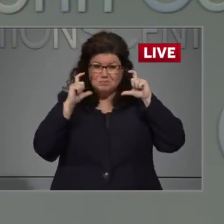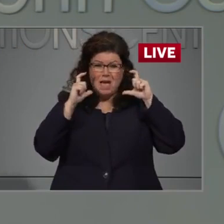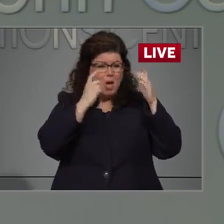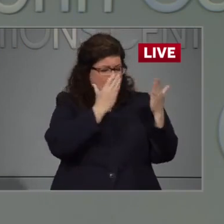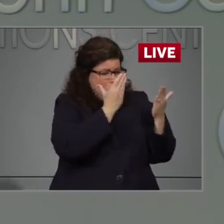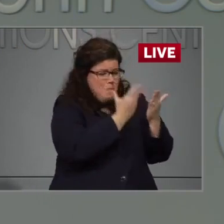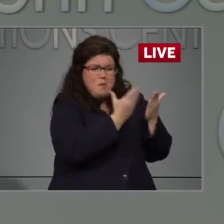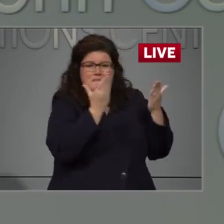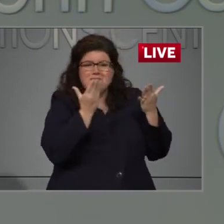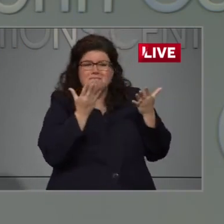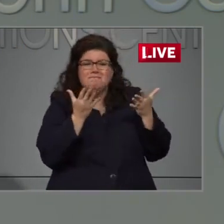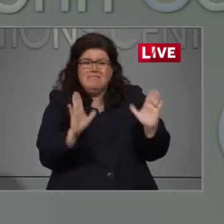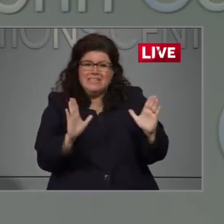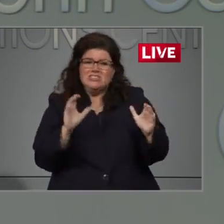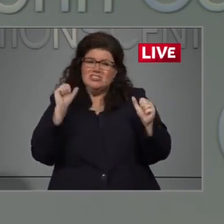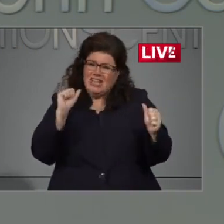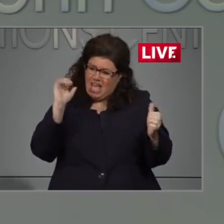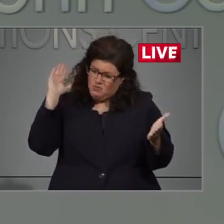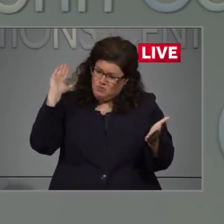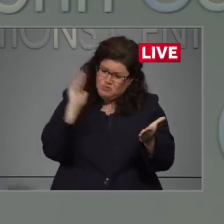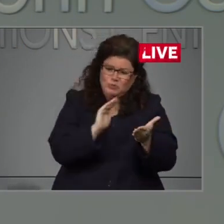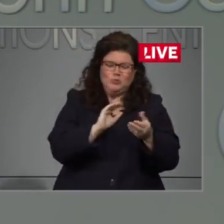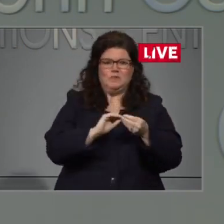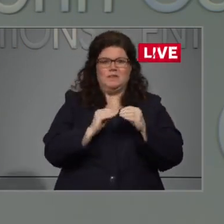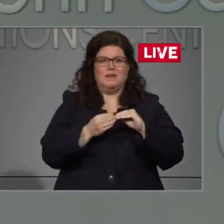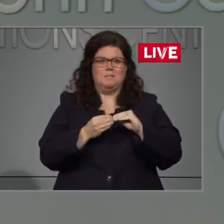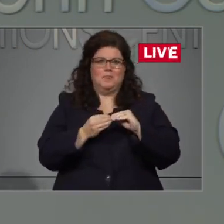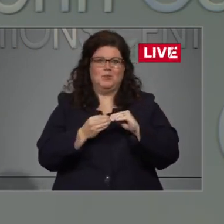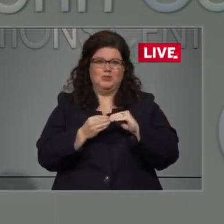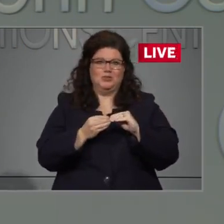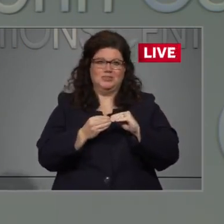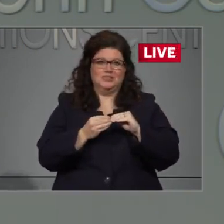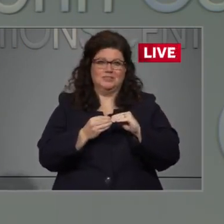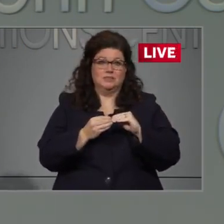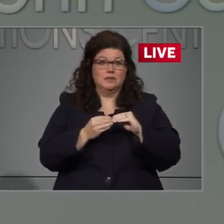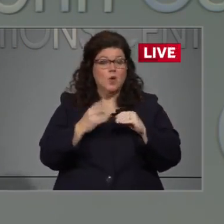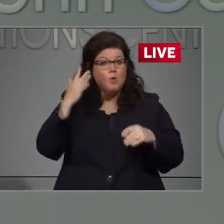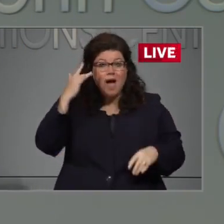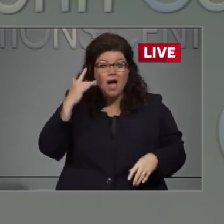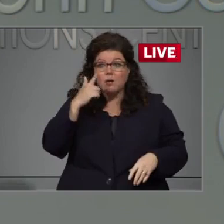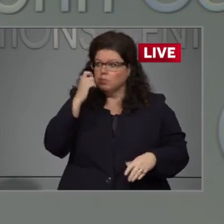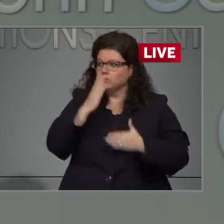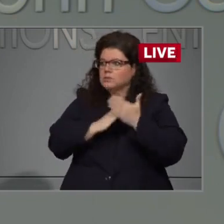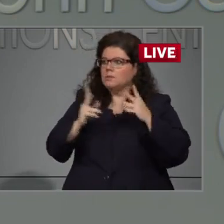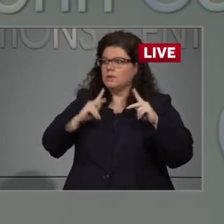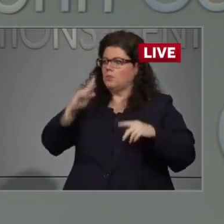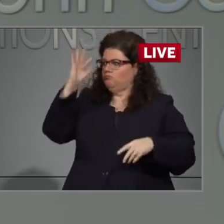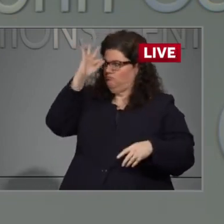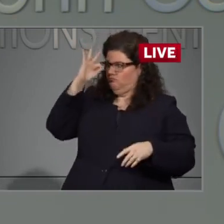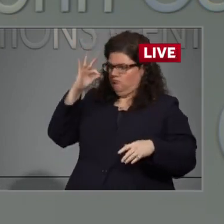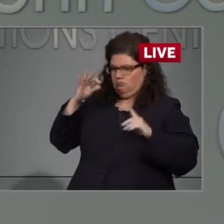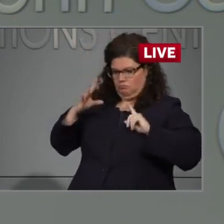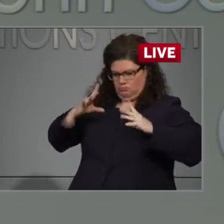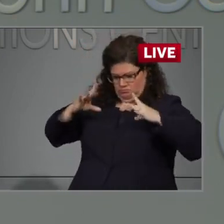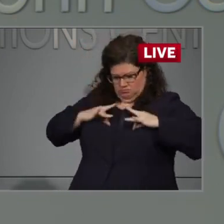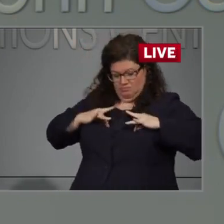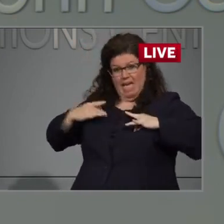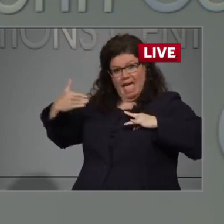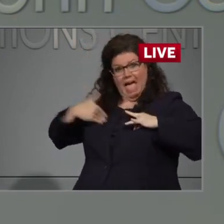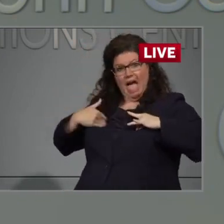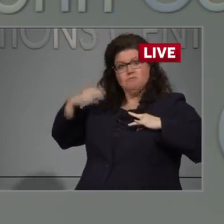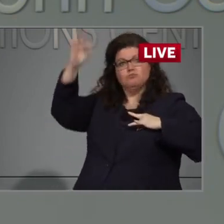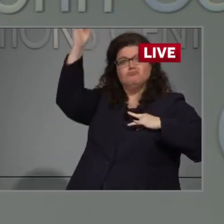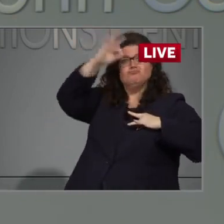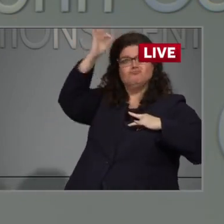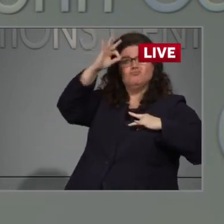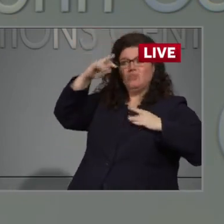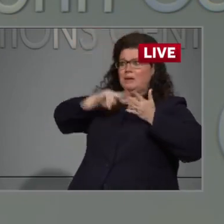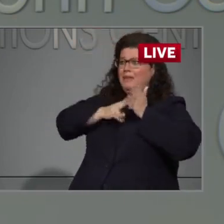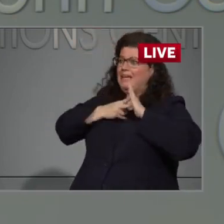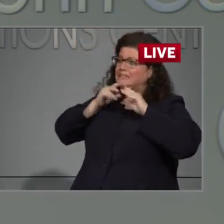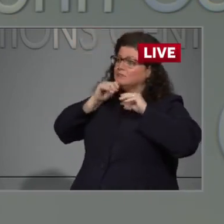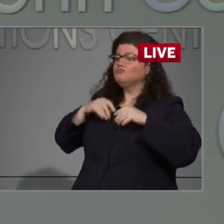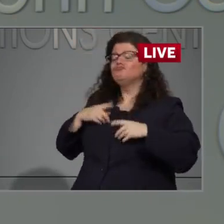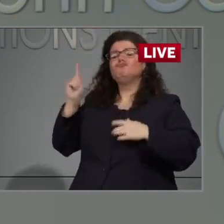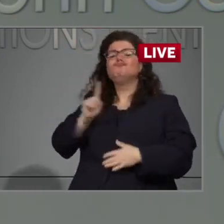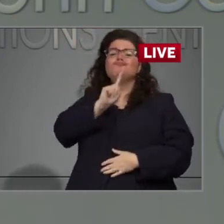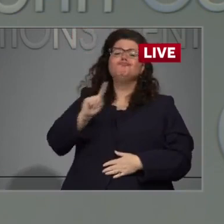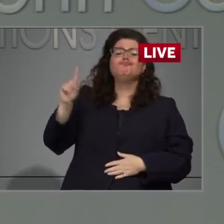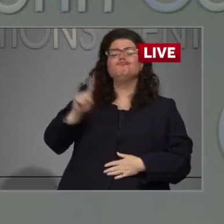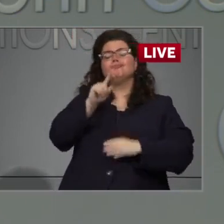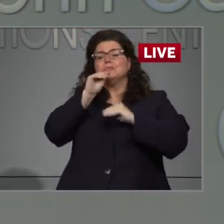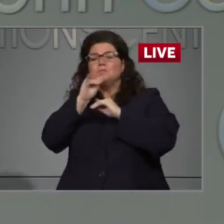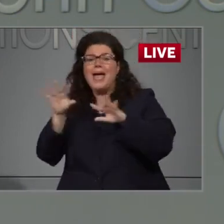SHOWS THAT WEARING A FACE COVERING CAN GREATLY REDUCE THE SPREAD OF COVID-19, ESPECIALLY FROM PEOPLE WHO HAVE IT AND DON’T KNOW IT YET.